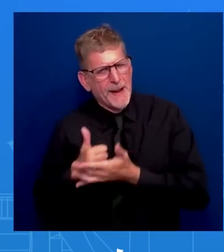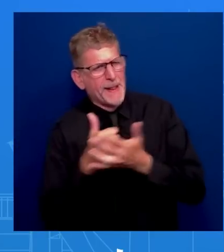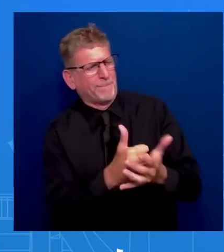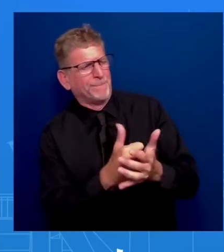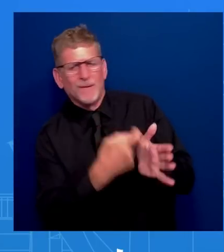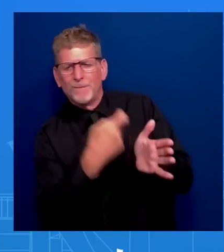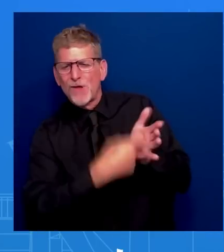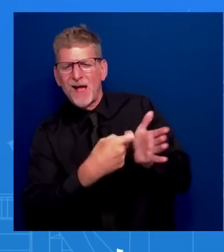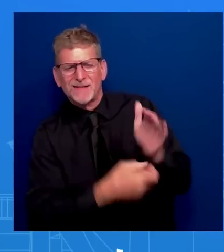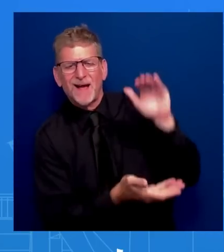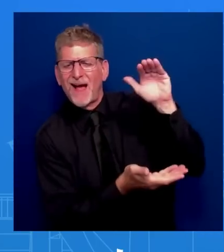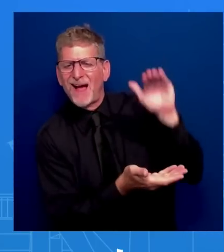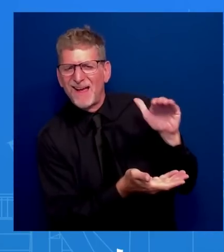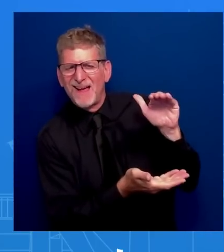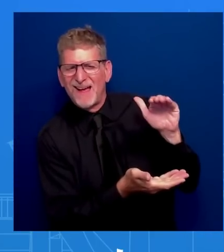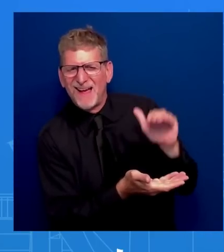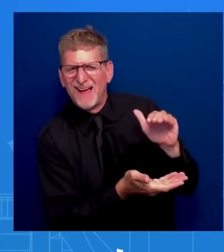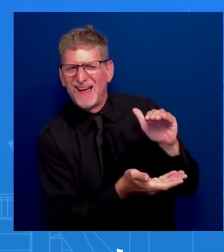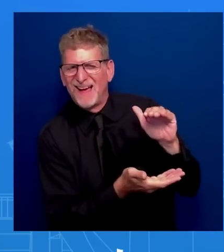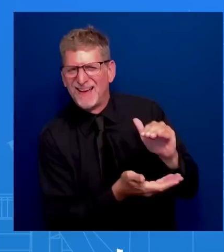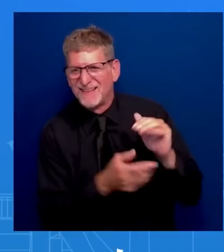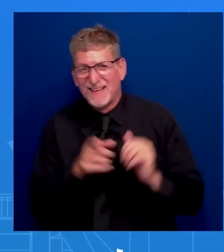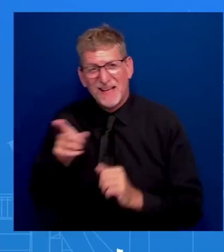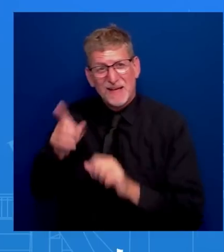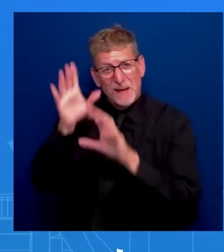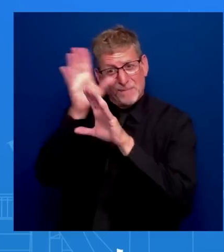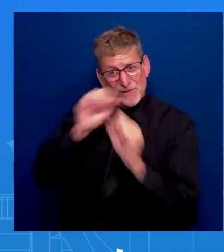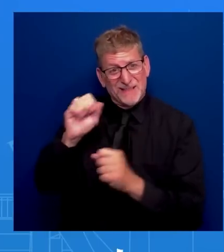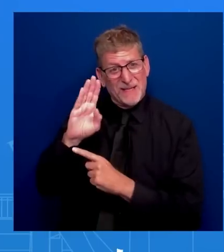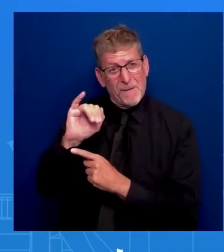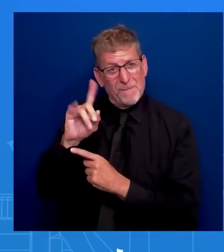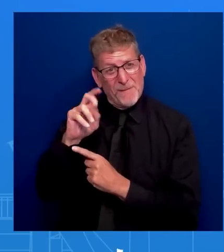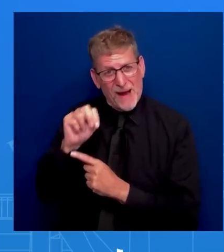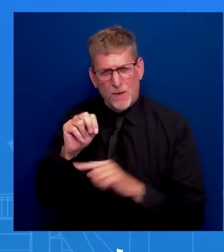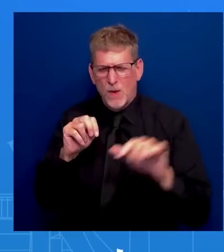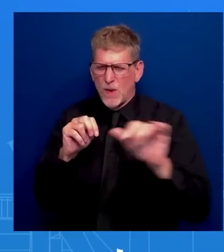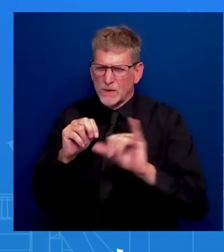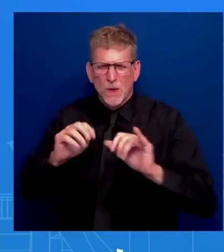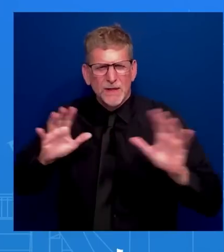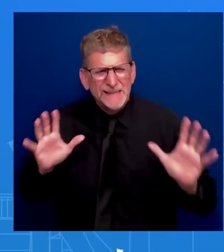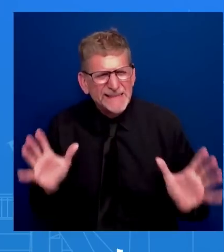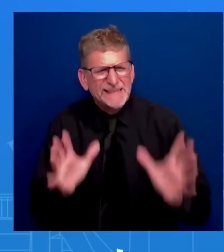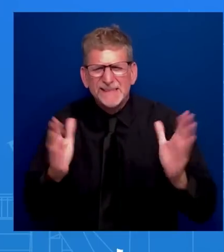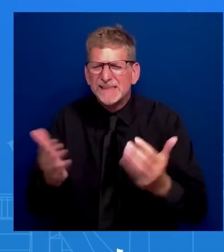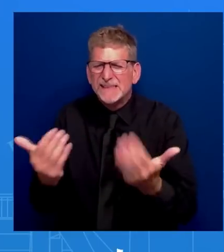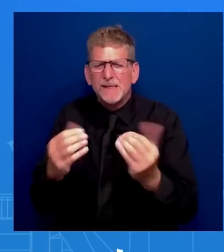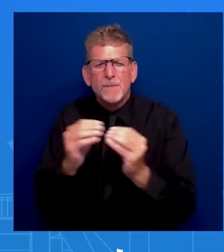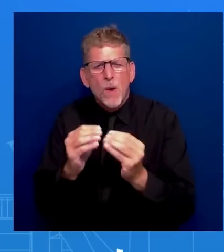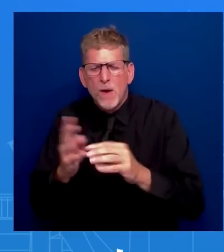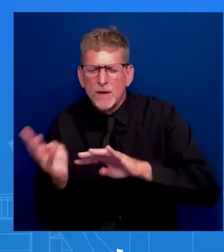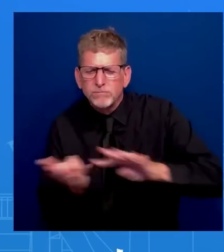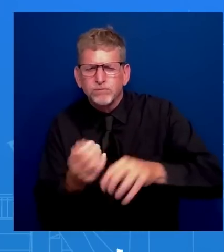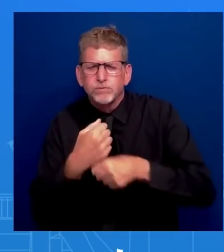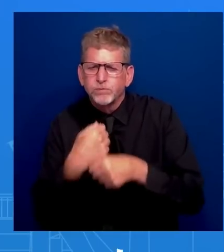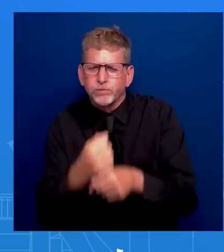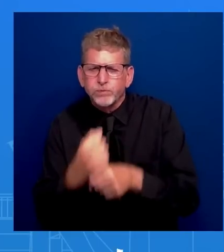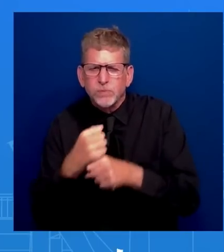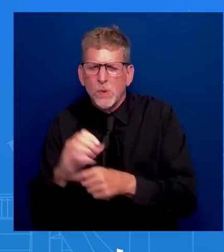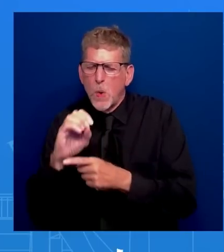U.S. oil production is up and on track to reach a record high. More work remains, but prices are coming down,